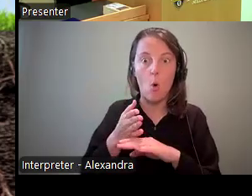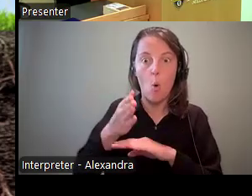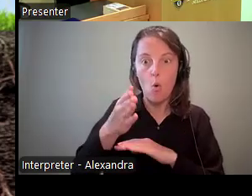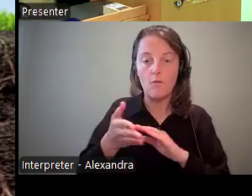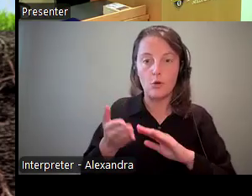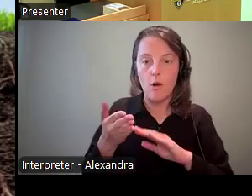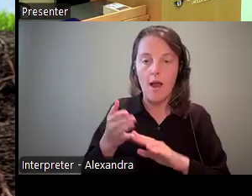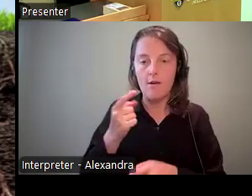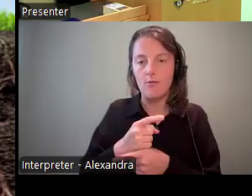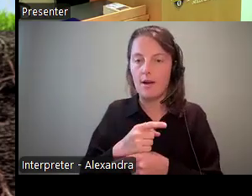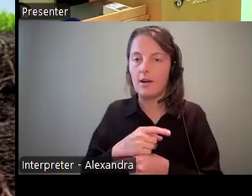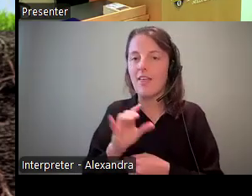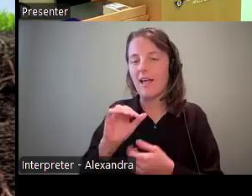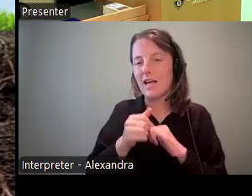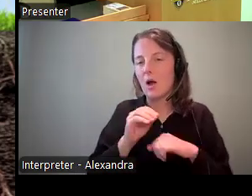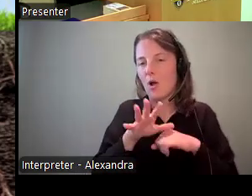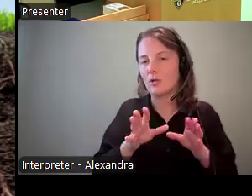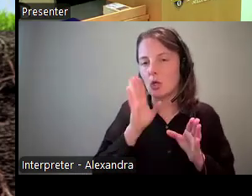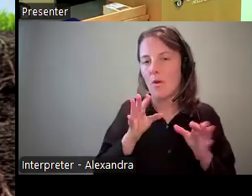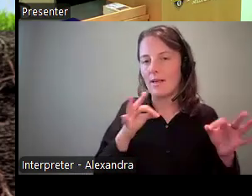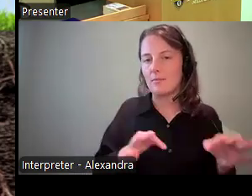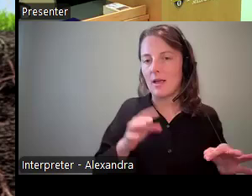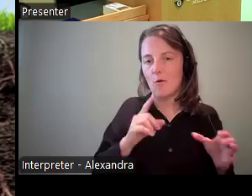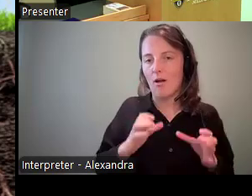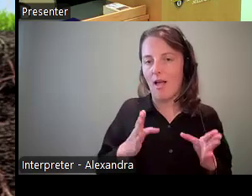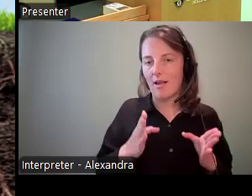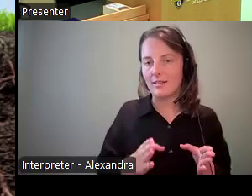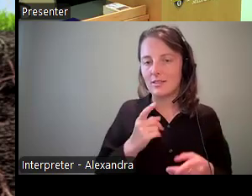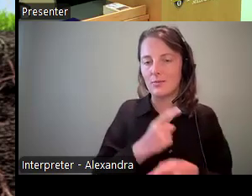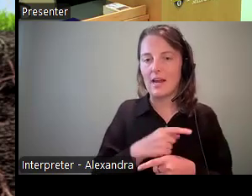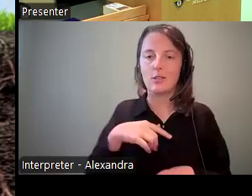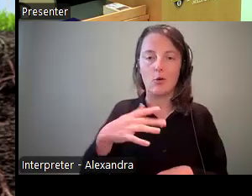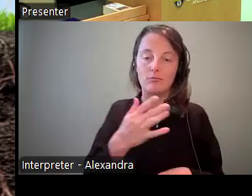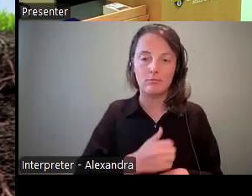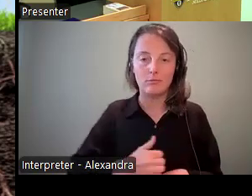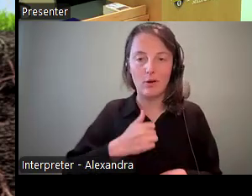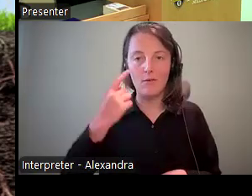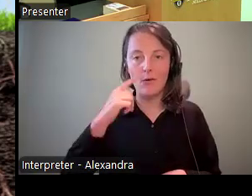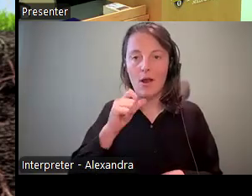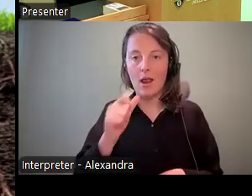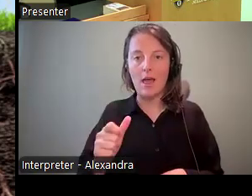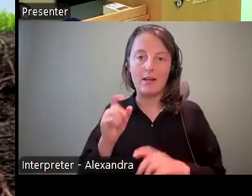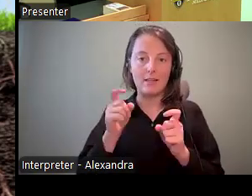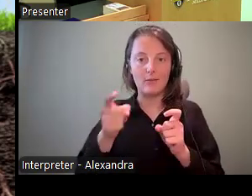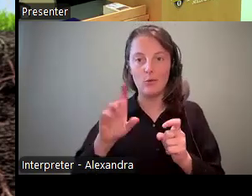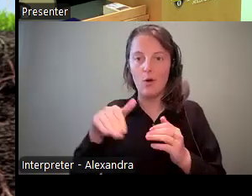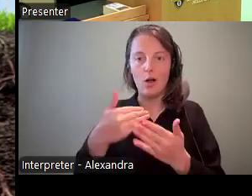to our our clients. So that forgive me for not giving you the the brain stuff that goes along